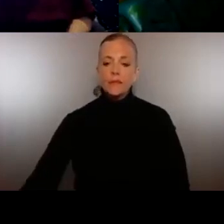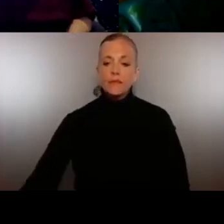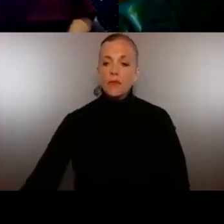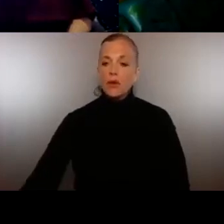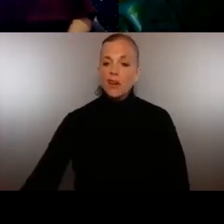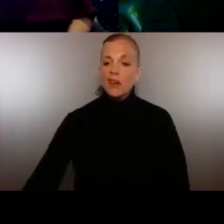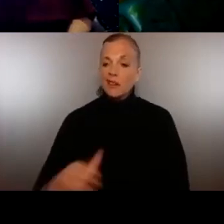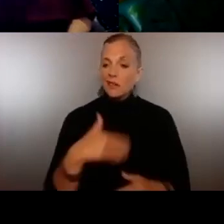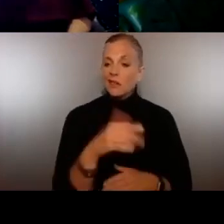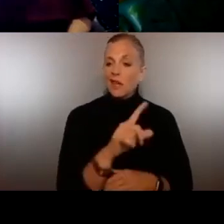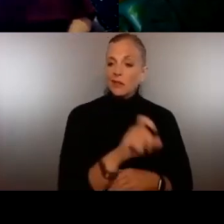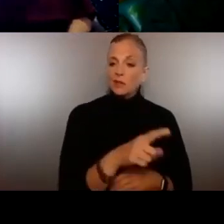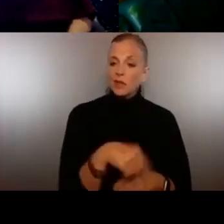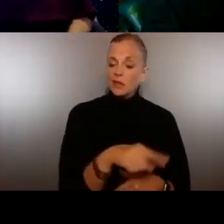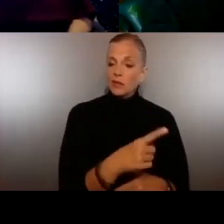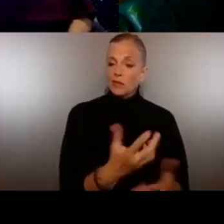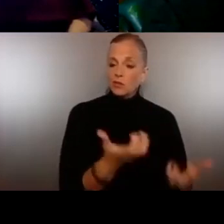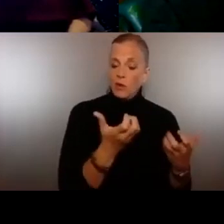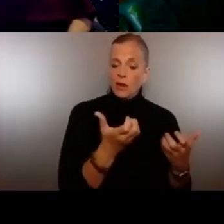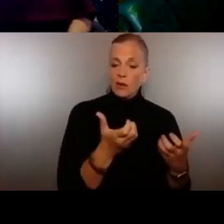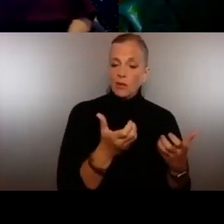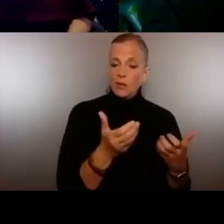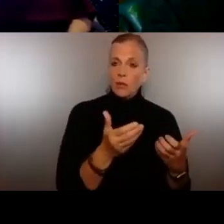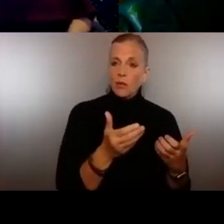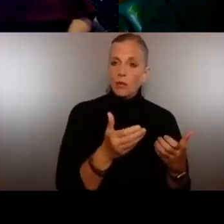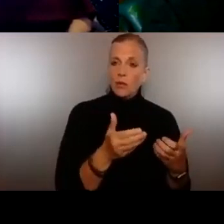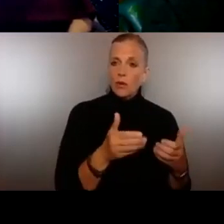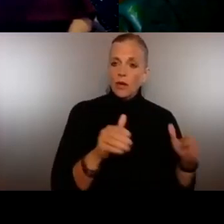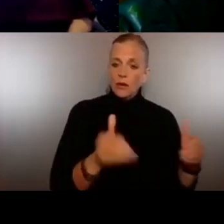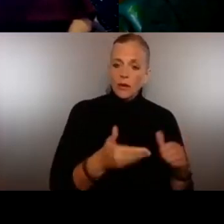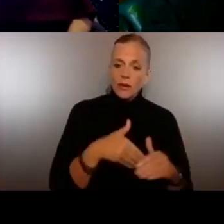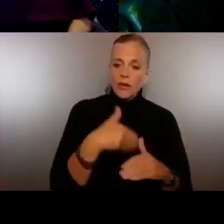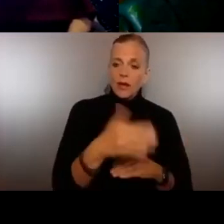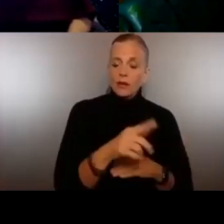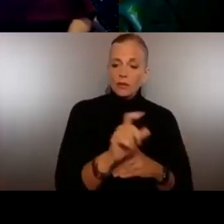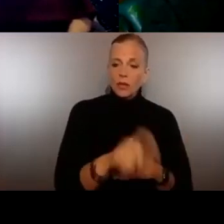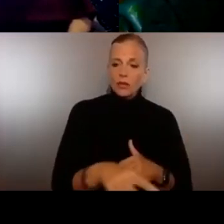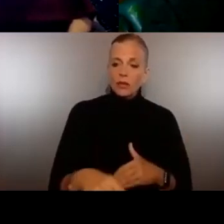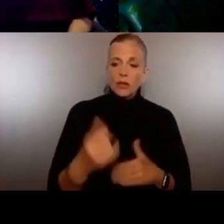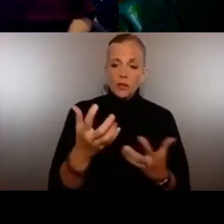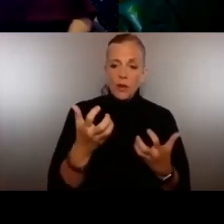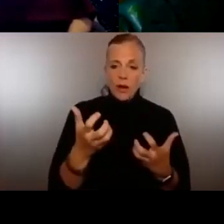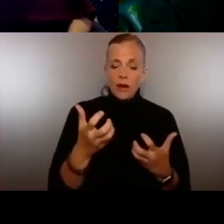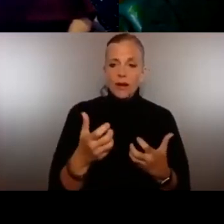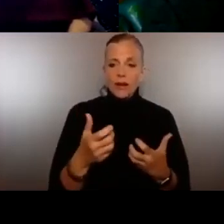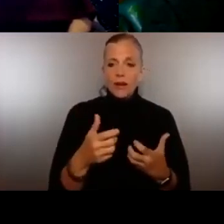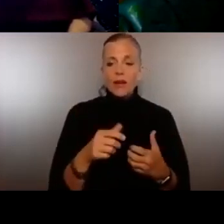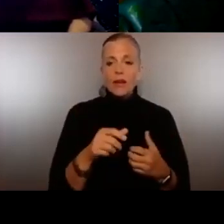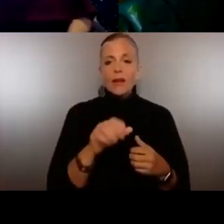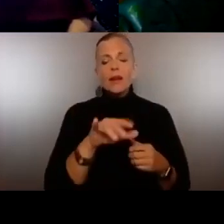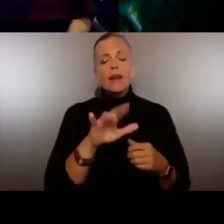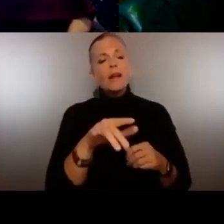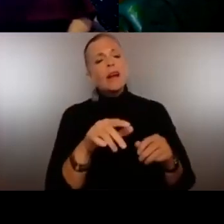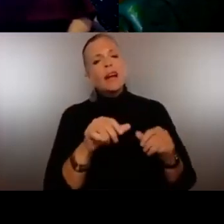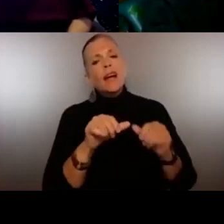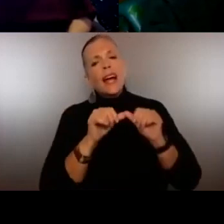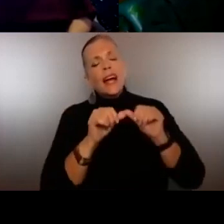introduce the next questioner, if you wish. Keep looking for alternative paths.